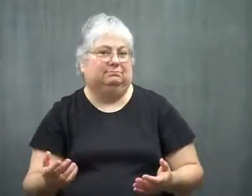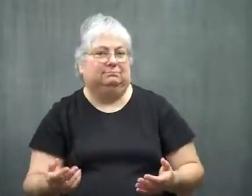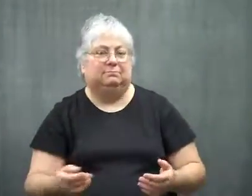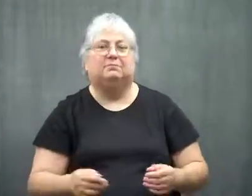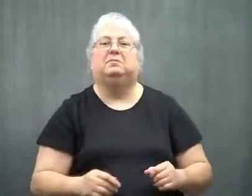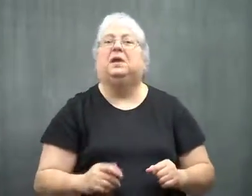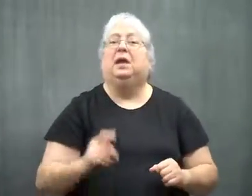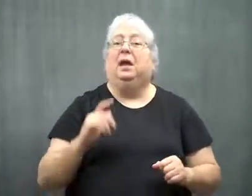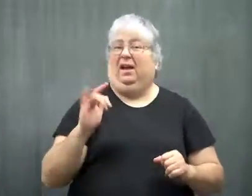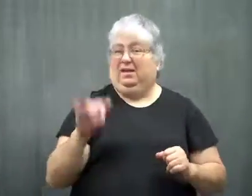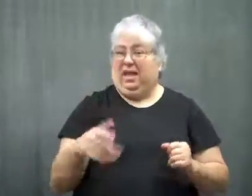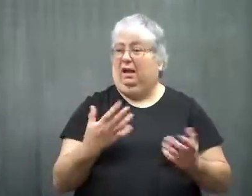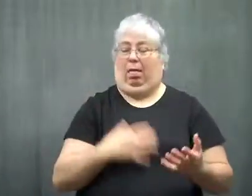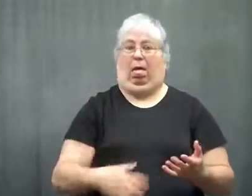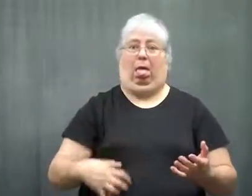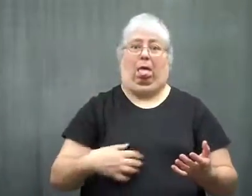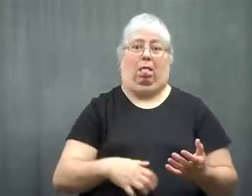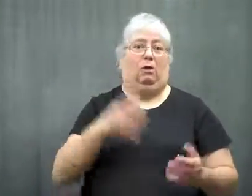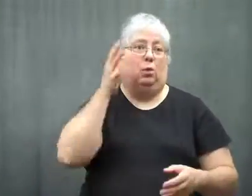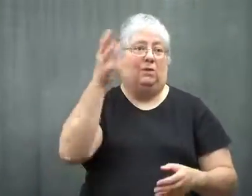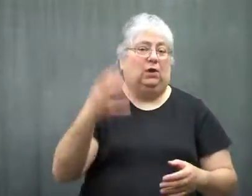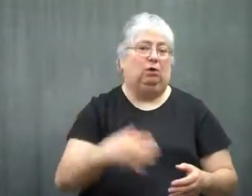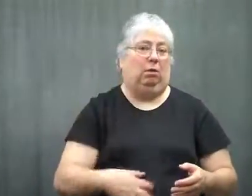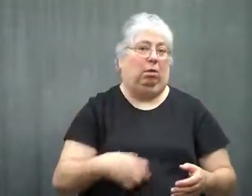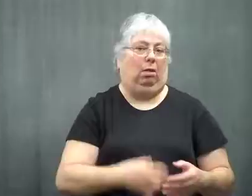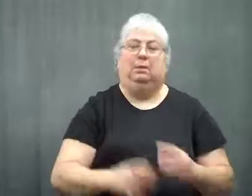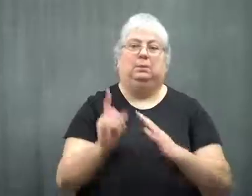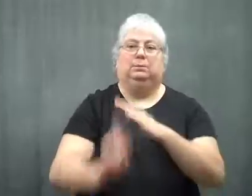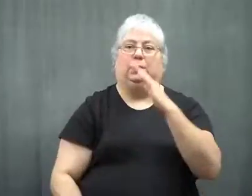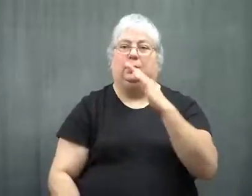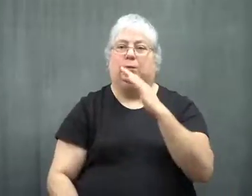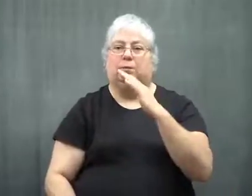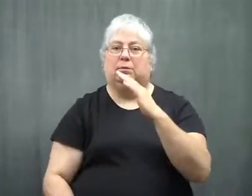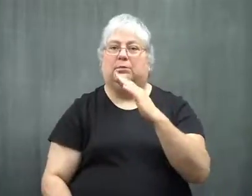The grandfather was upset, and disappeared.